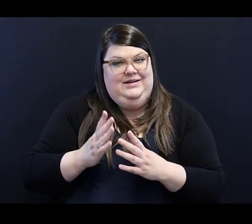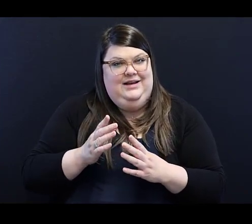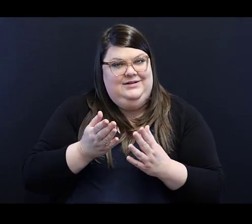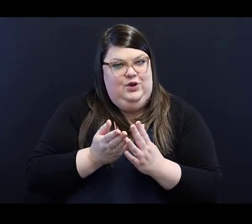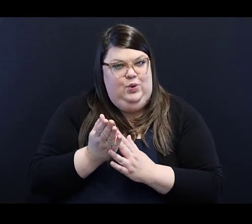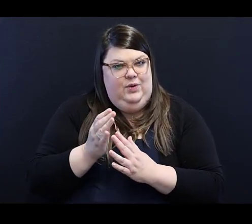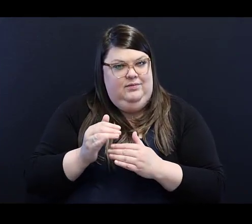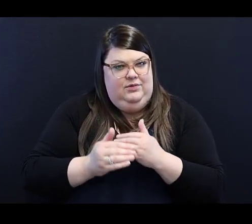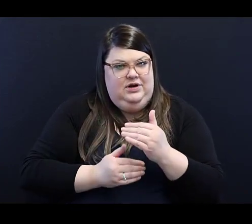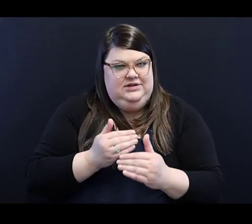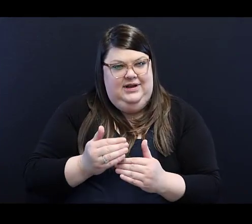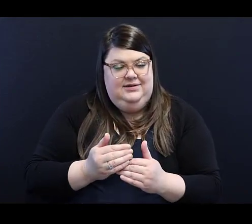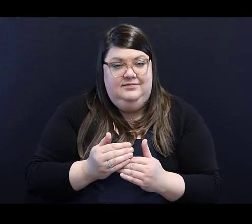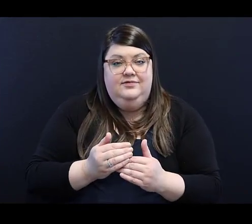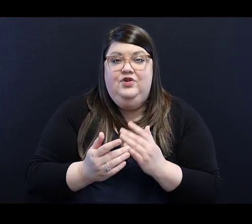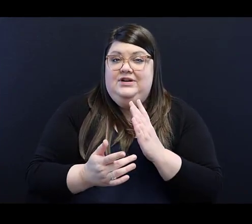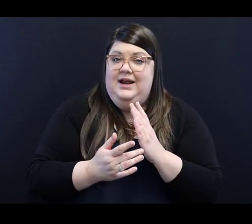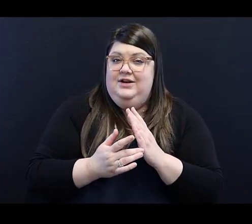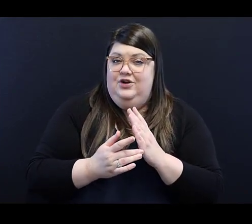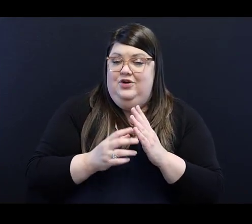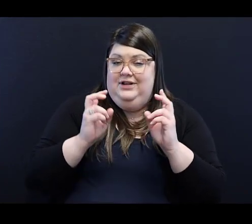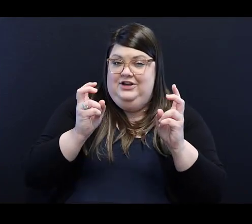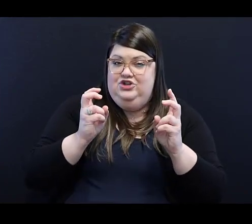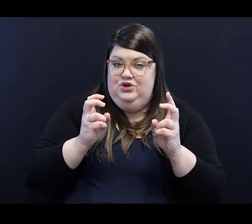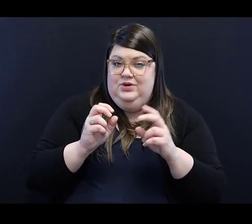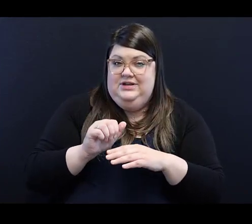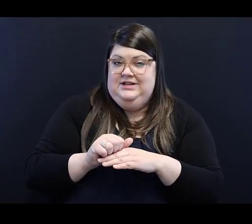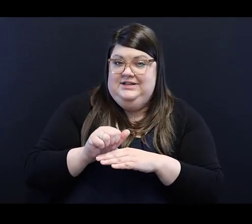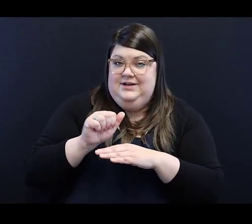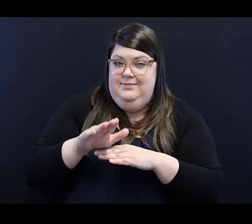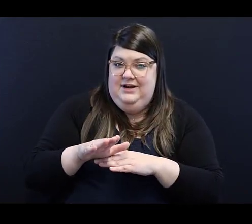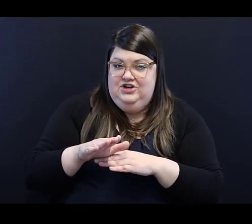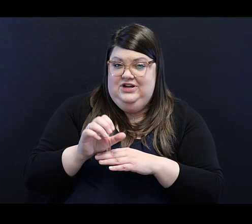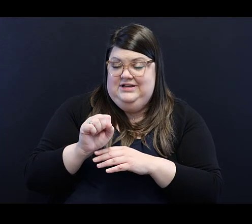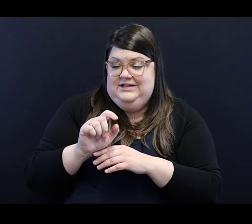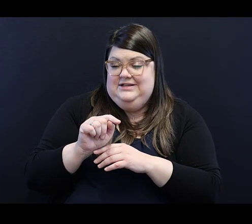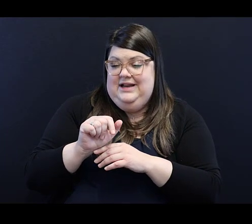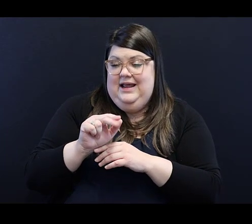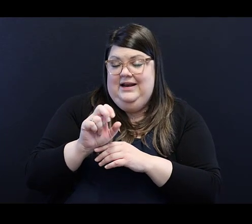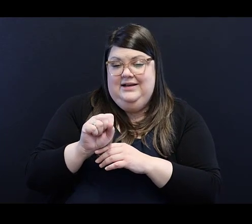For technical issues, submission status, general questions, or accessibility support,